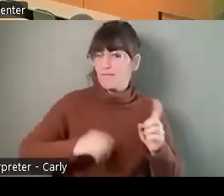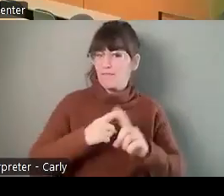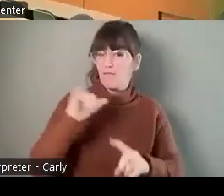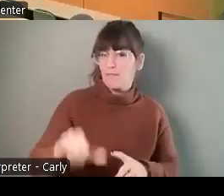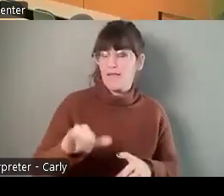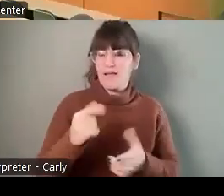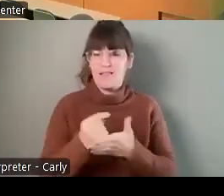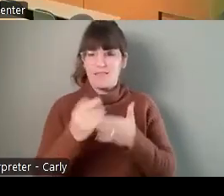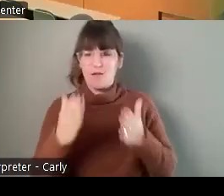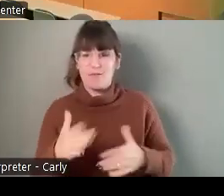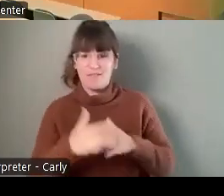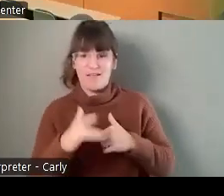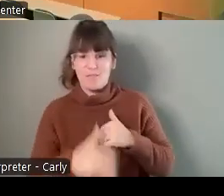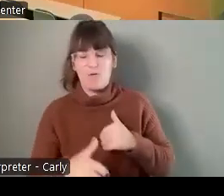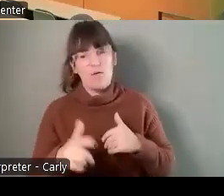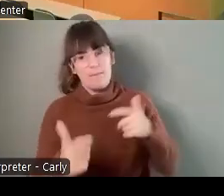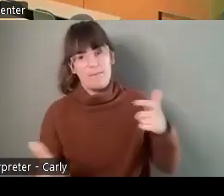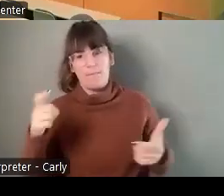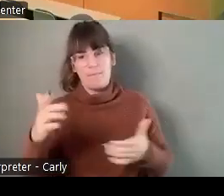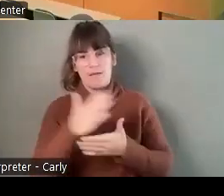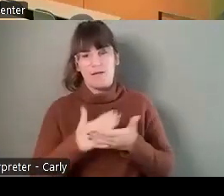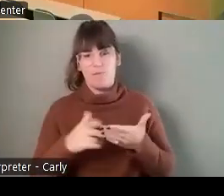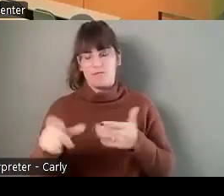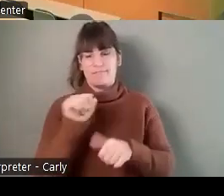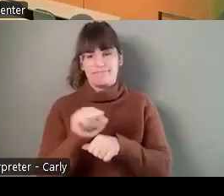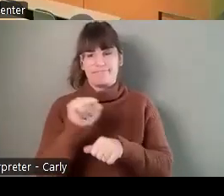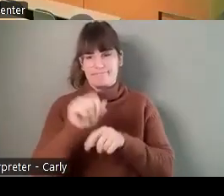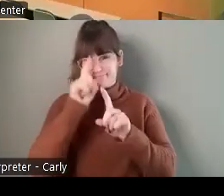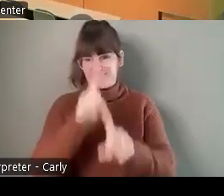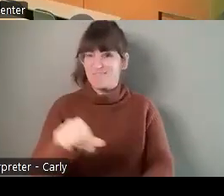available, that's been a huge part of what she's been working on. So the answer is yes, it's in